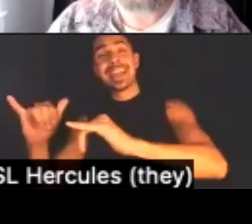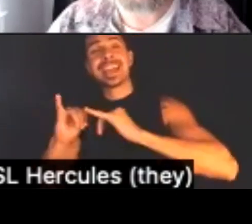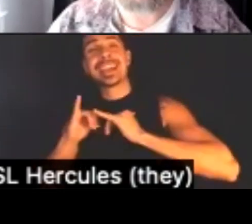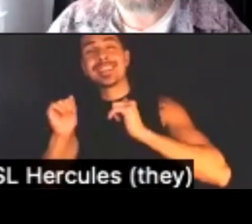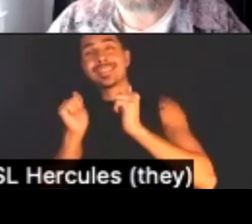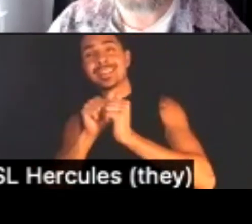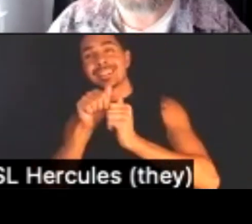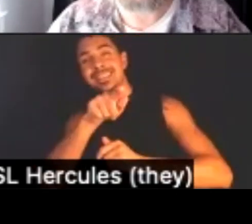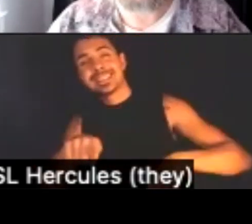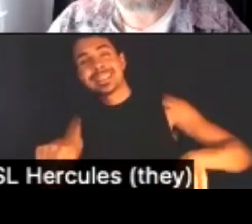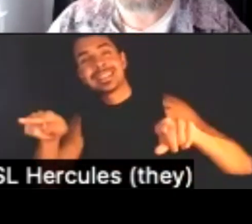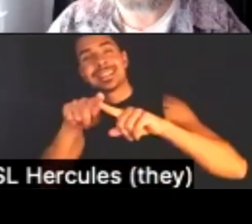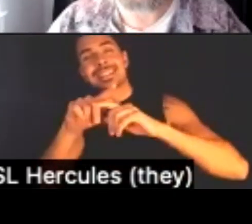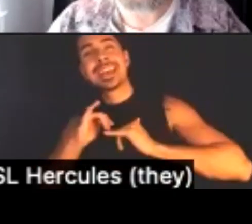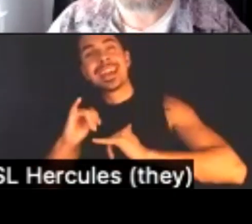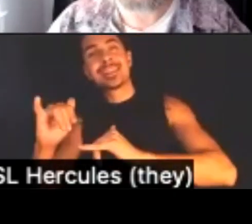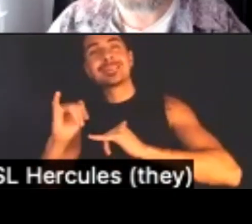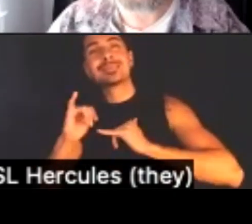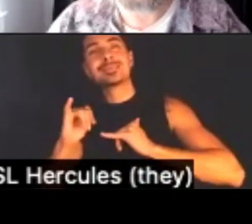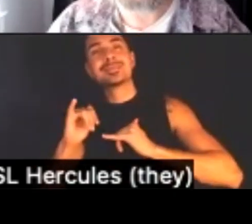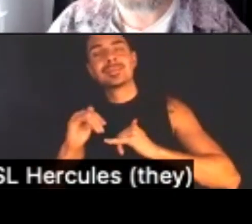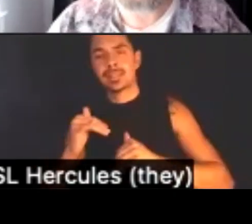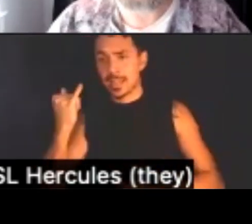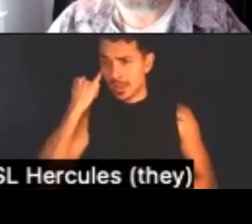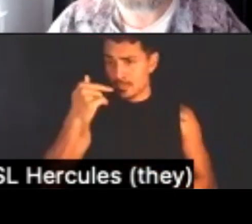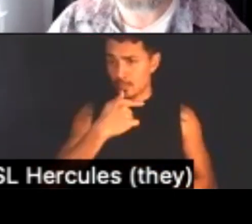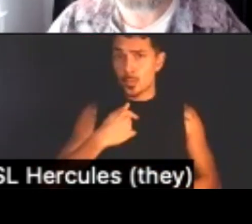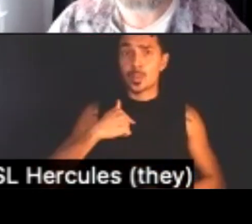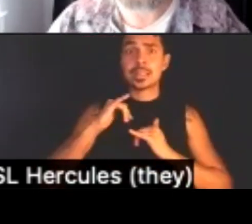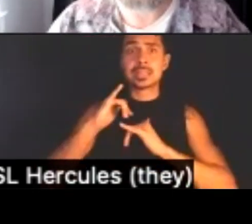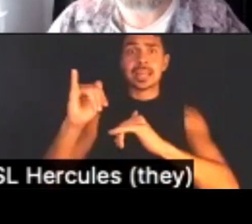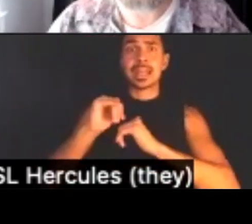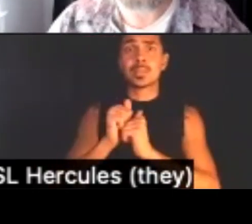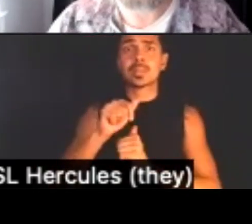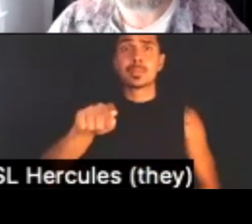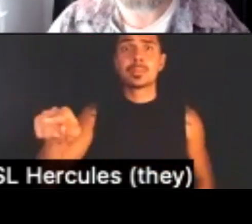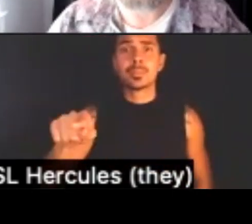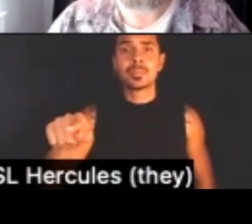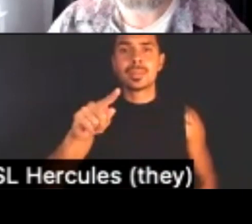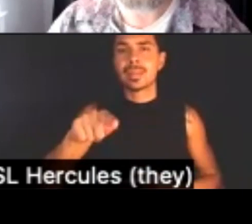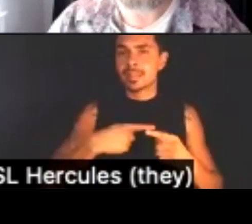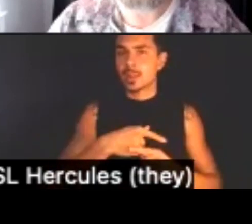But if we are in fact just like everybody else, then we are disabled. We are in wheelchairs.